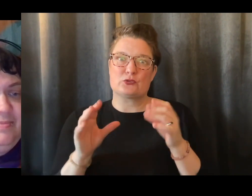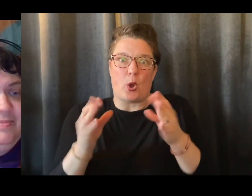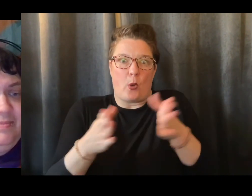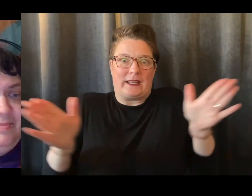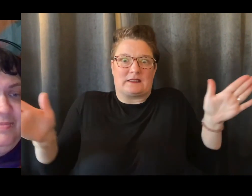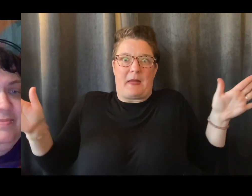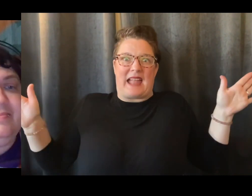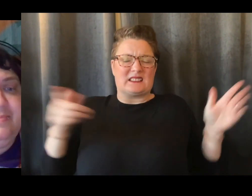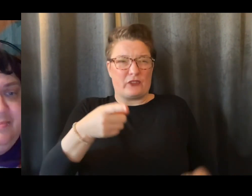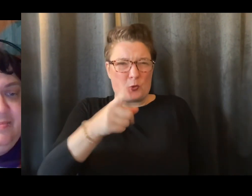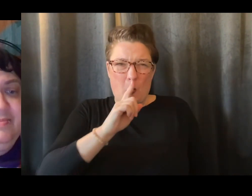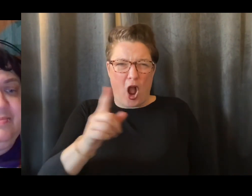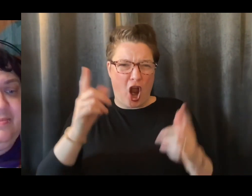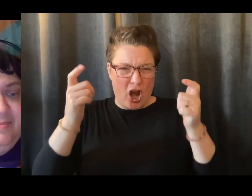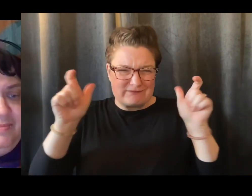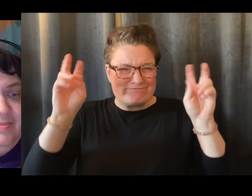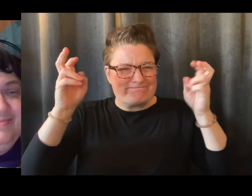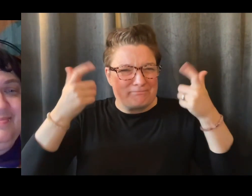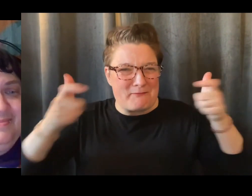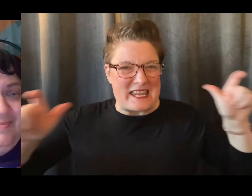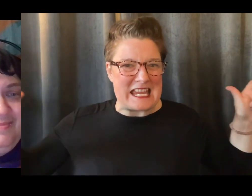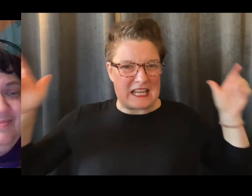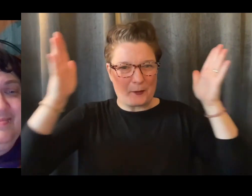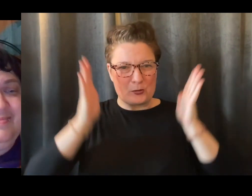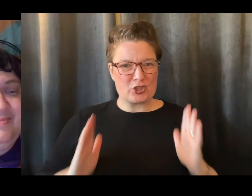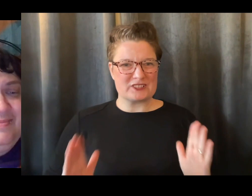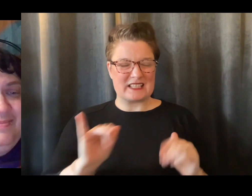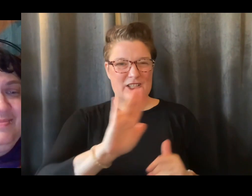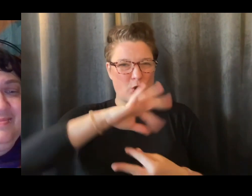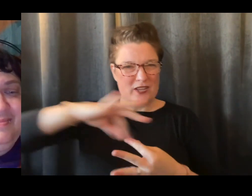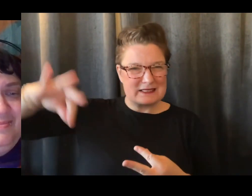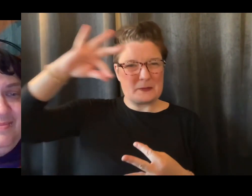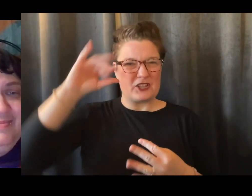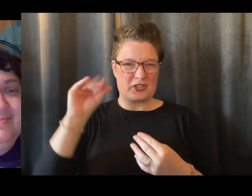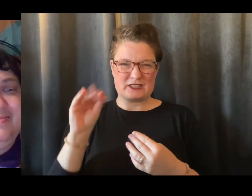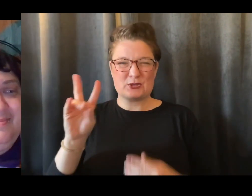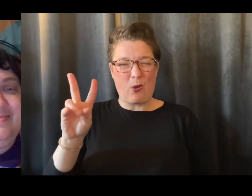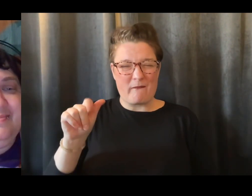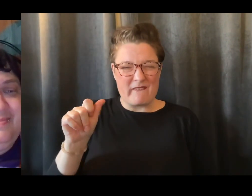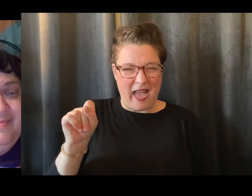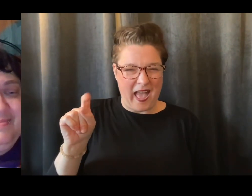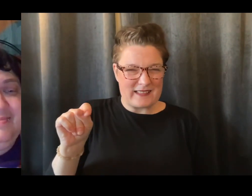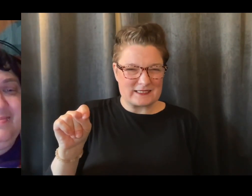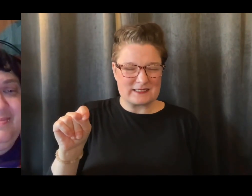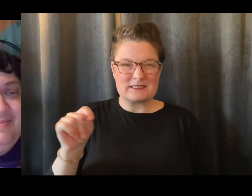like your spirit is so vast that it feels like so much is happening in this moment.